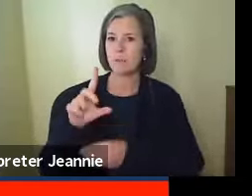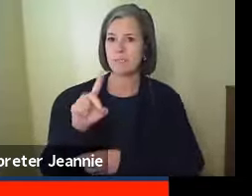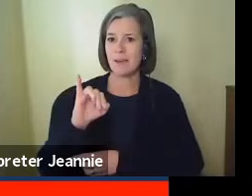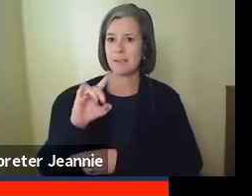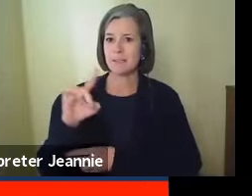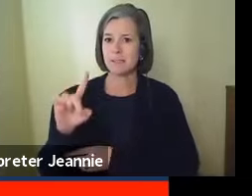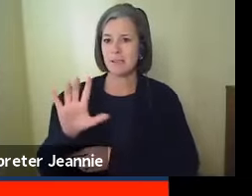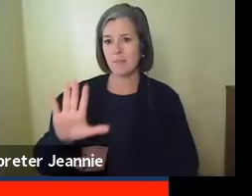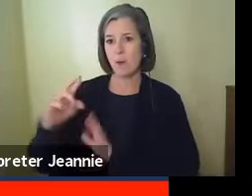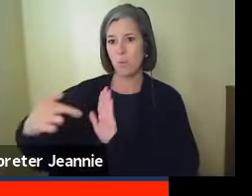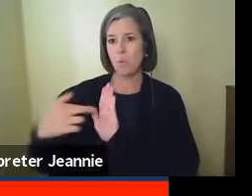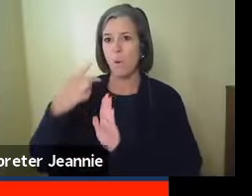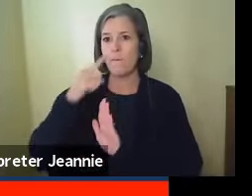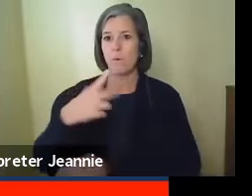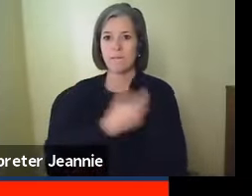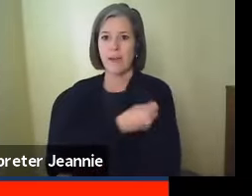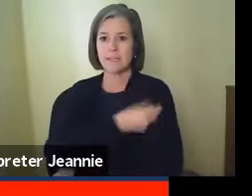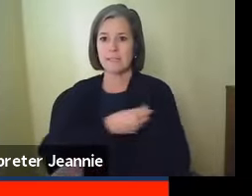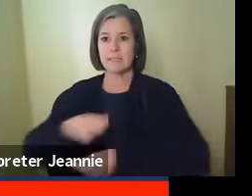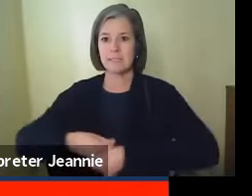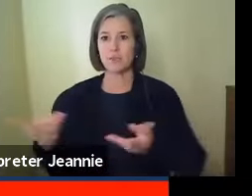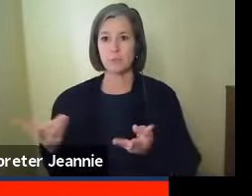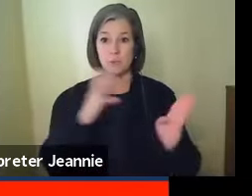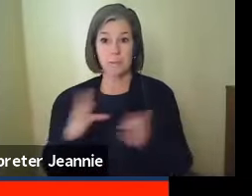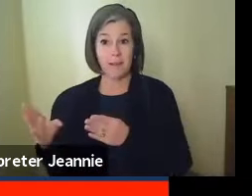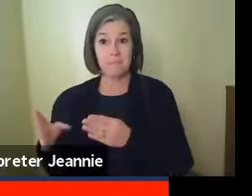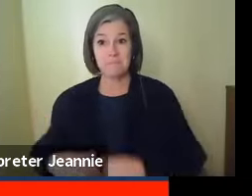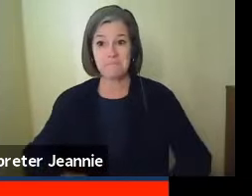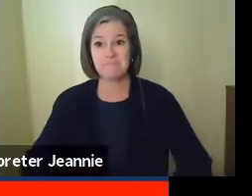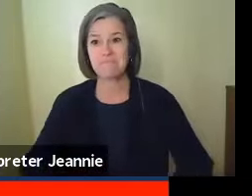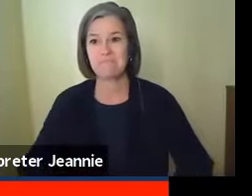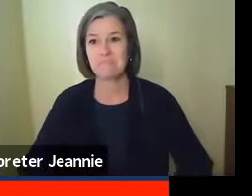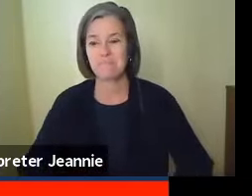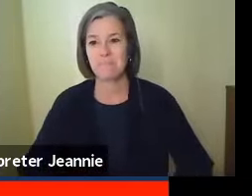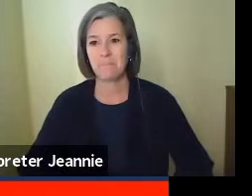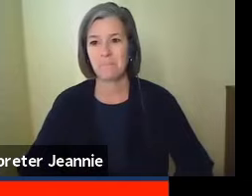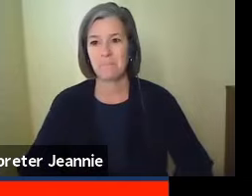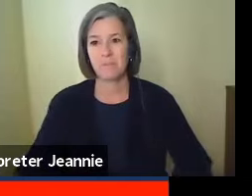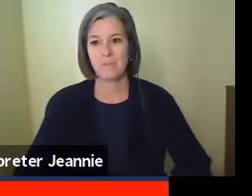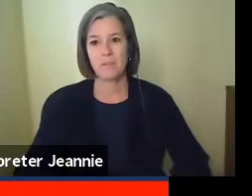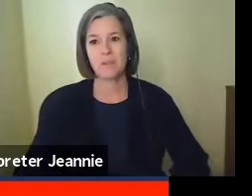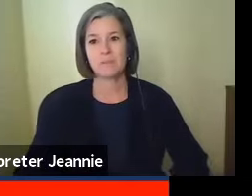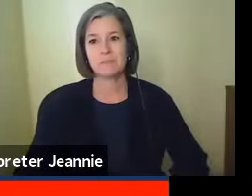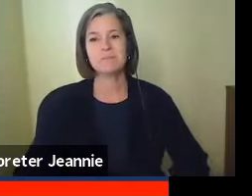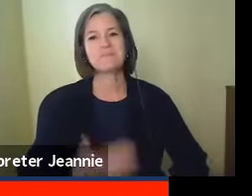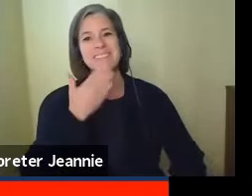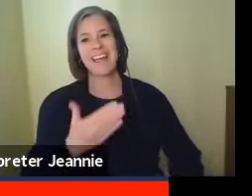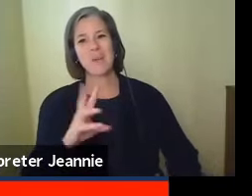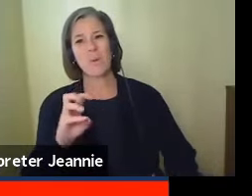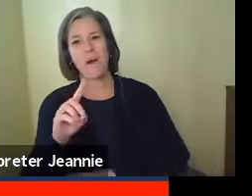the vaccine distribution planning. Thank you, Wanda. I'm going to do a